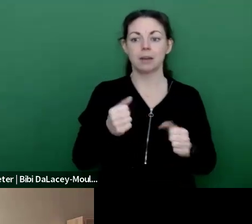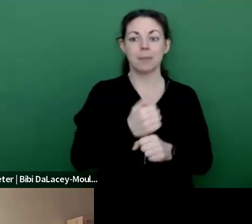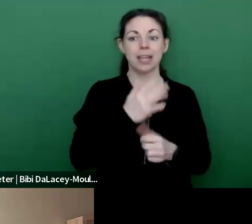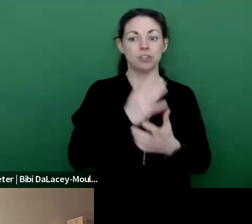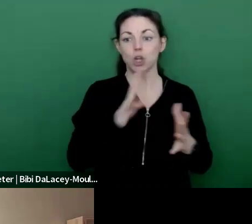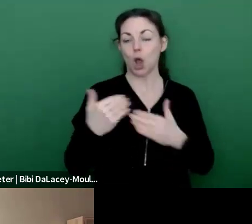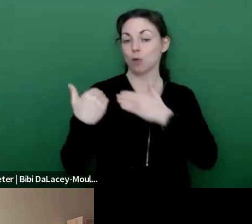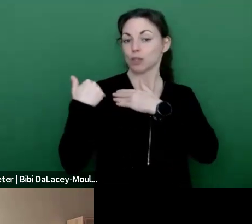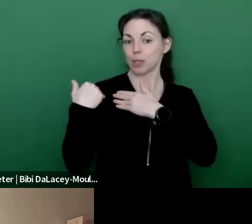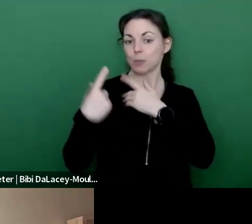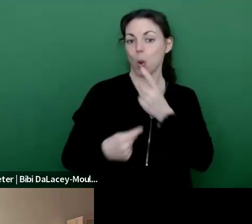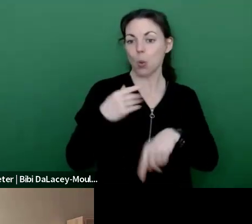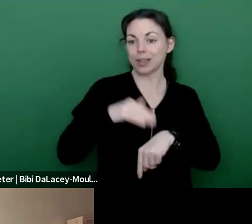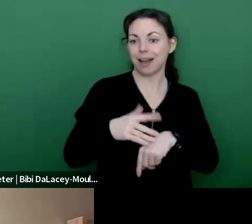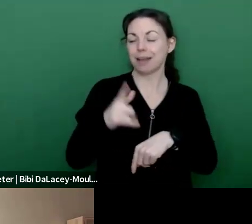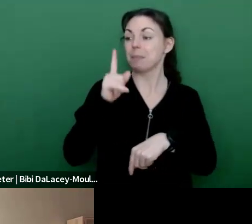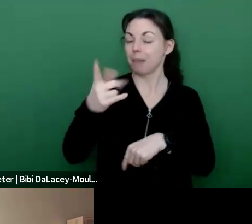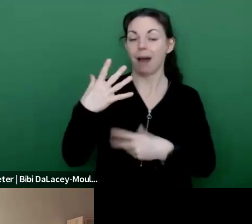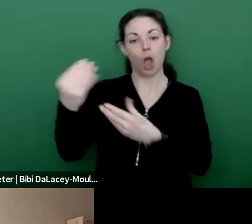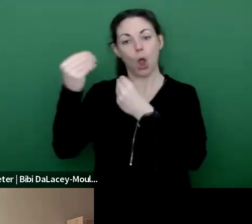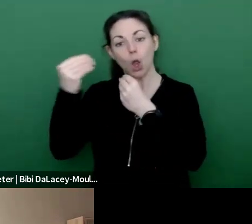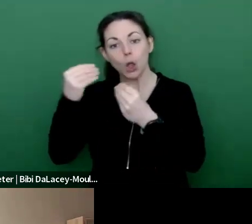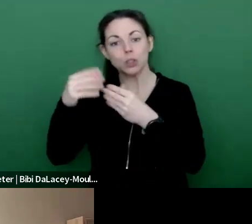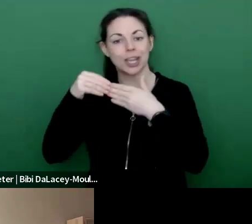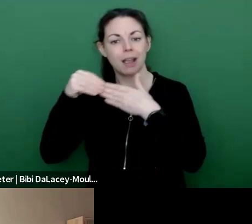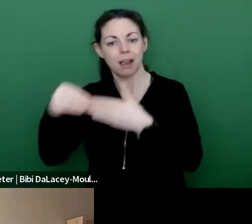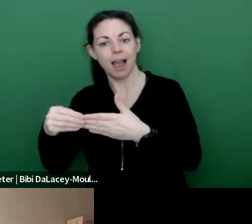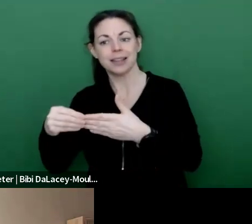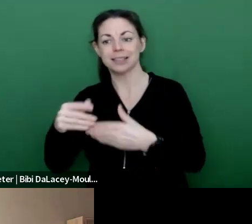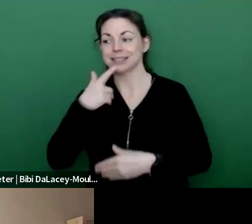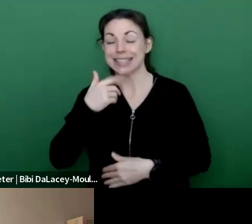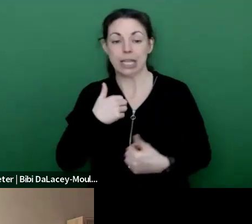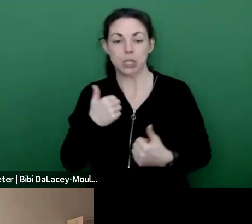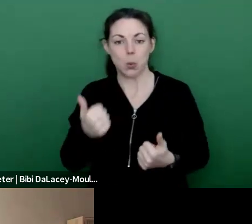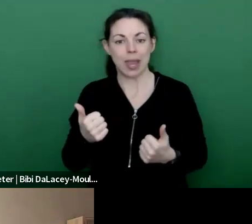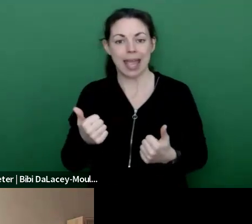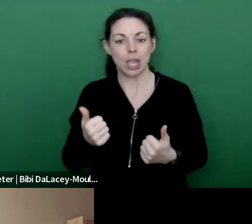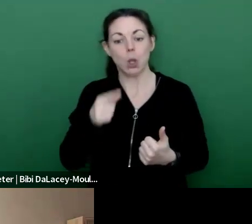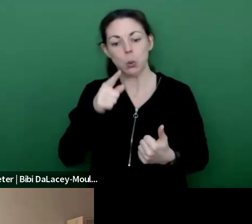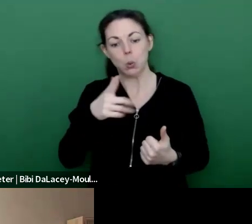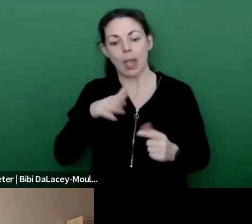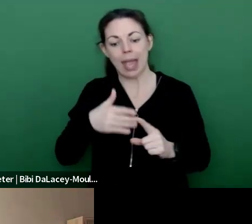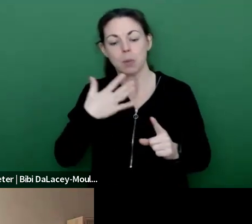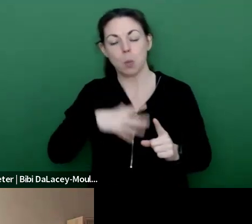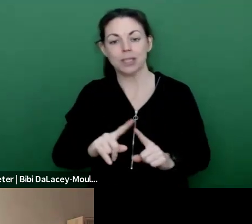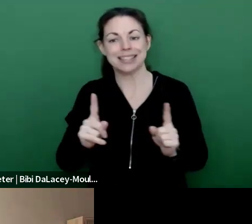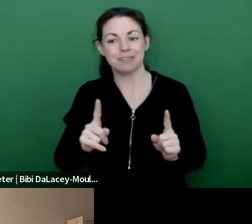permission and coaching and guidance that, "You know what, Sofia? You're already a founder. You wanted to do things differently. Maybe this is an opportunity to